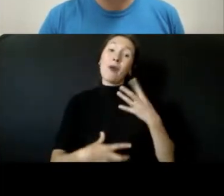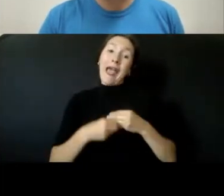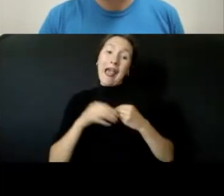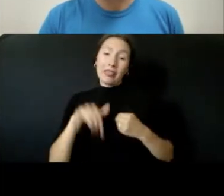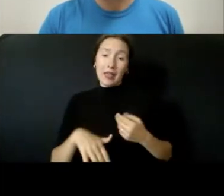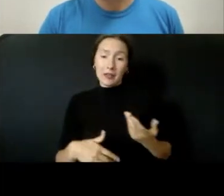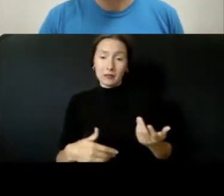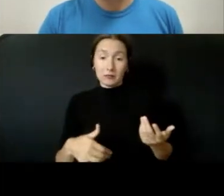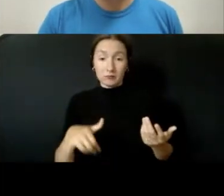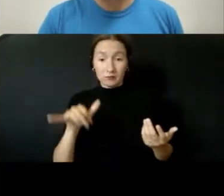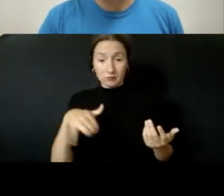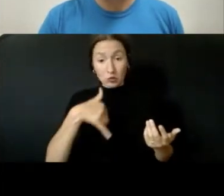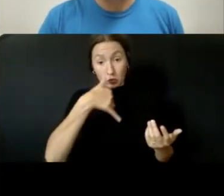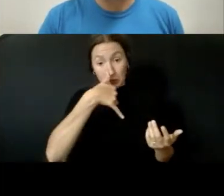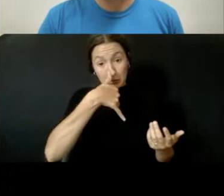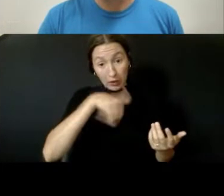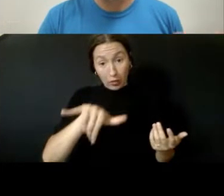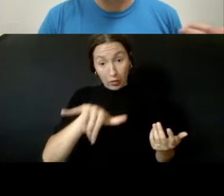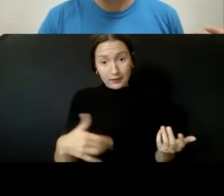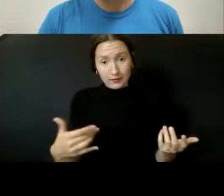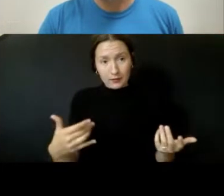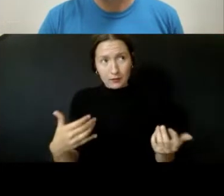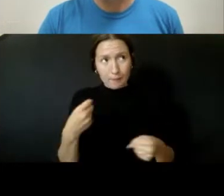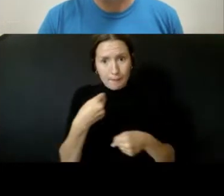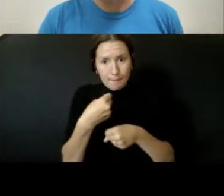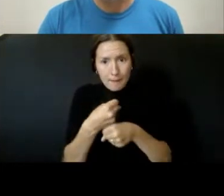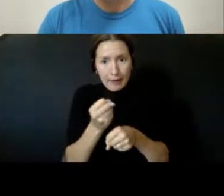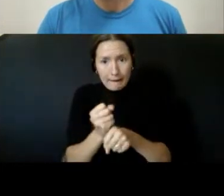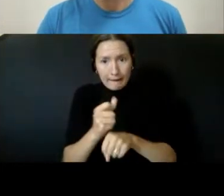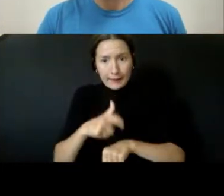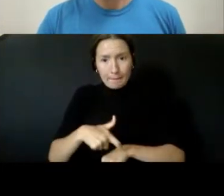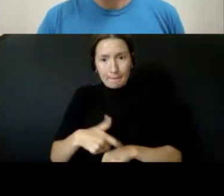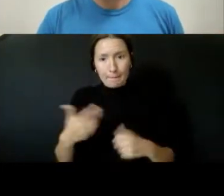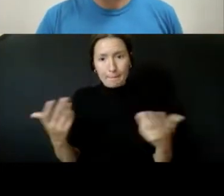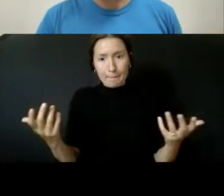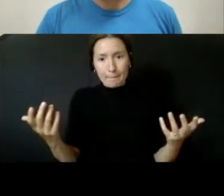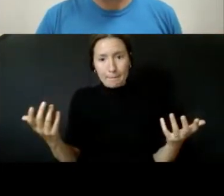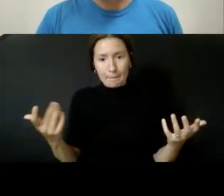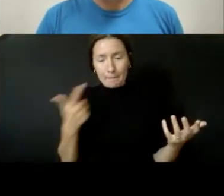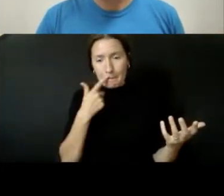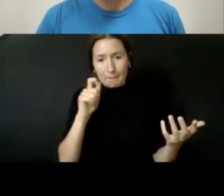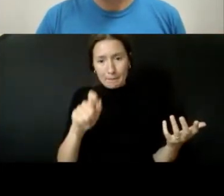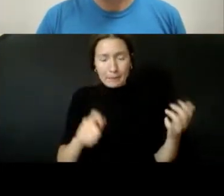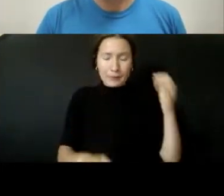one of the quotes which i just saw recently on uh twitter too that was that uh you know we're